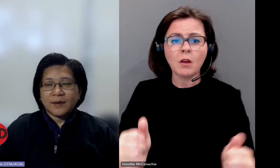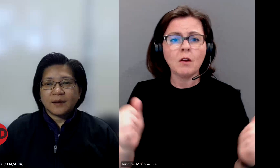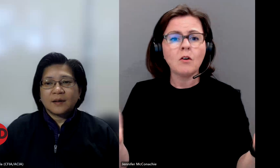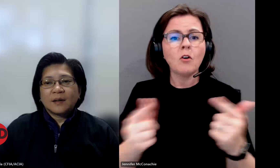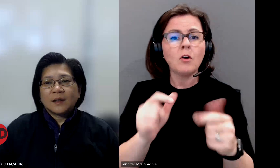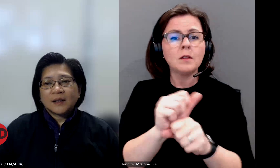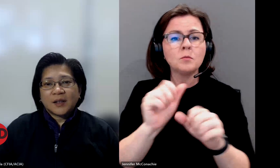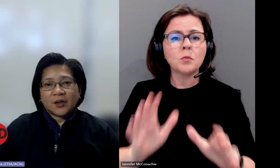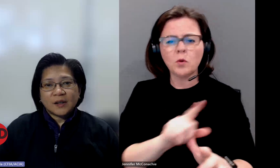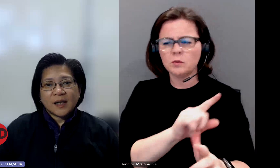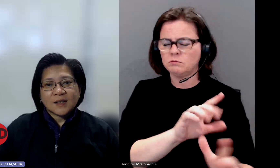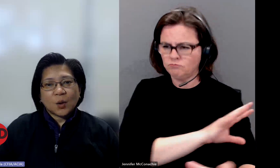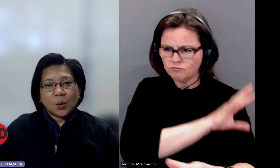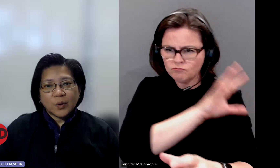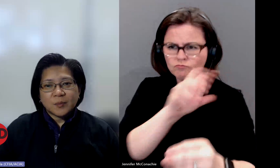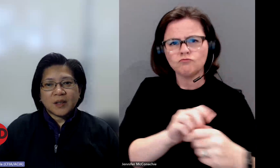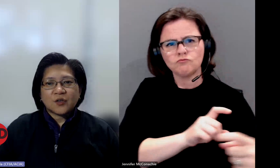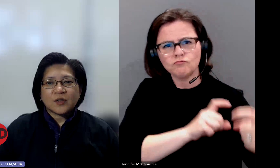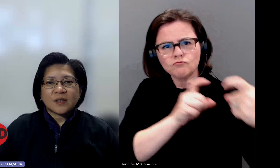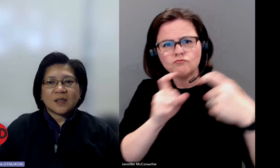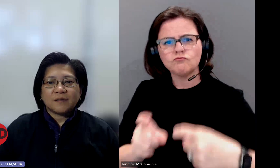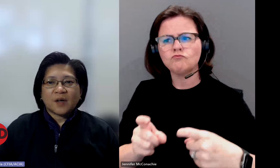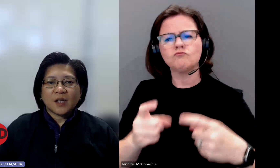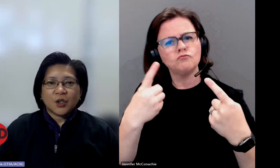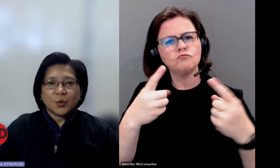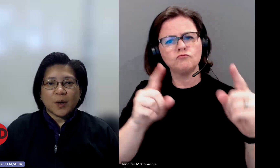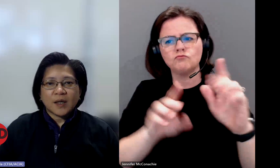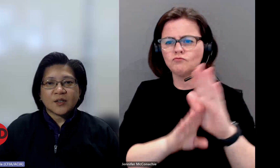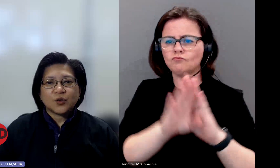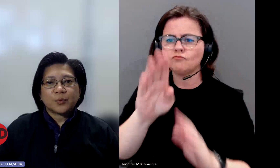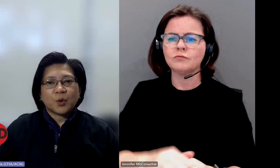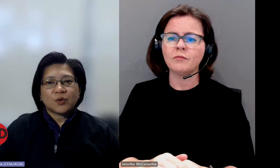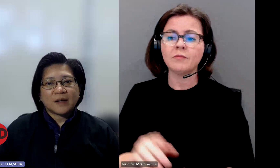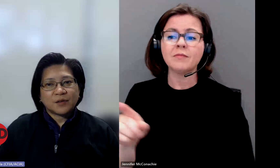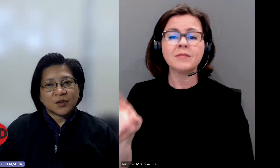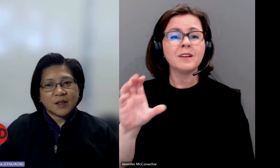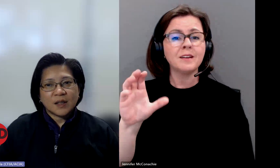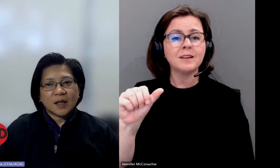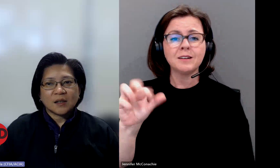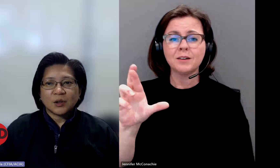Carolyn has always been interested in finding new ways to promote